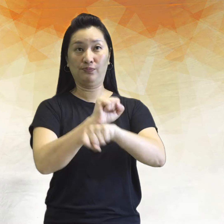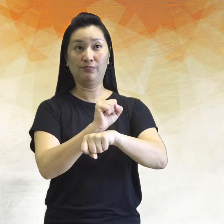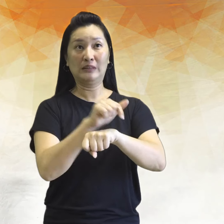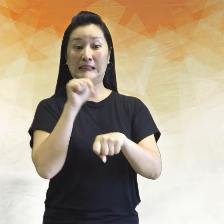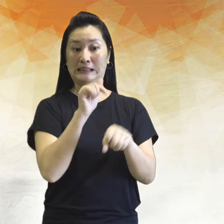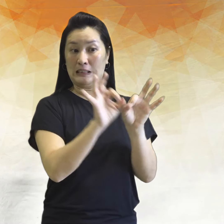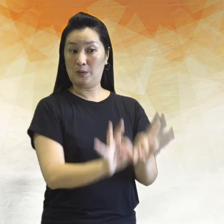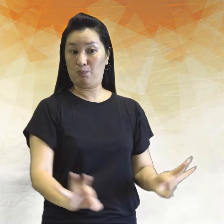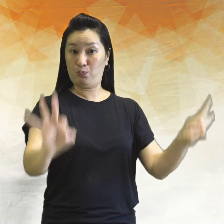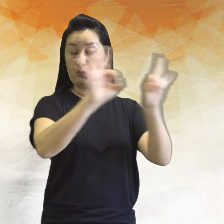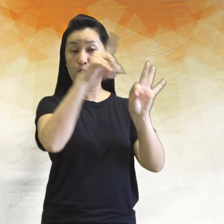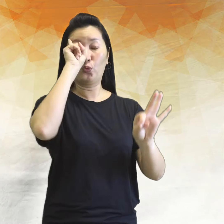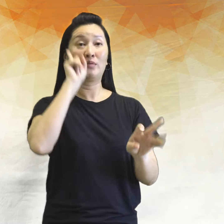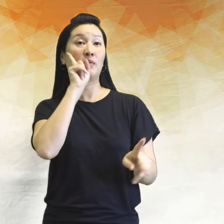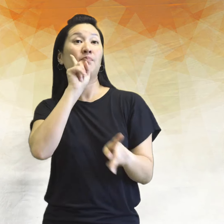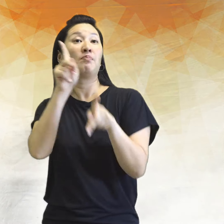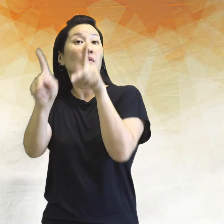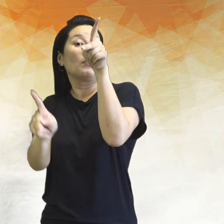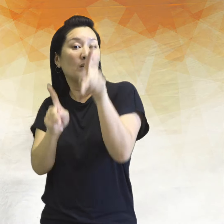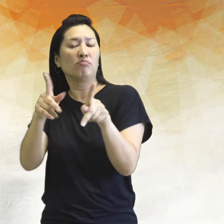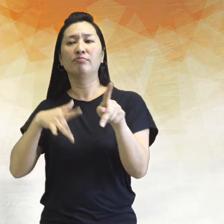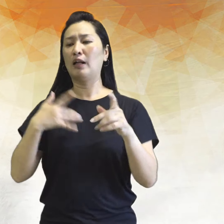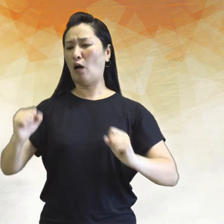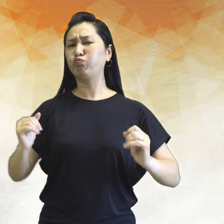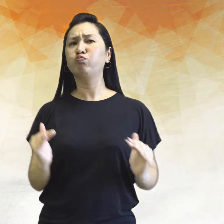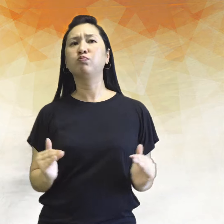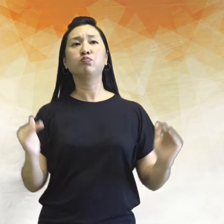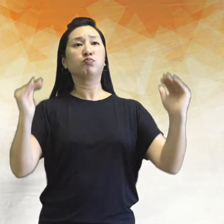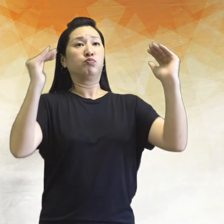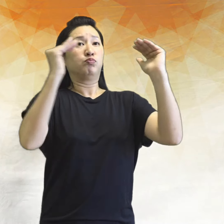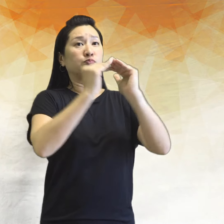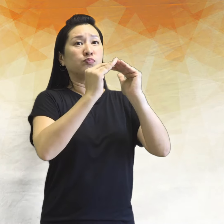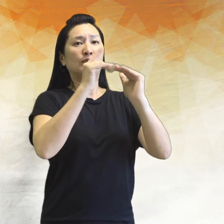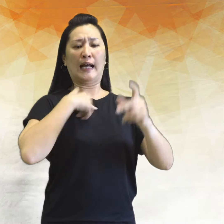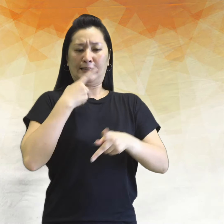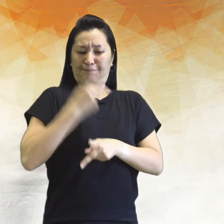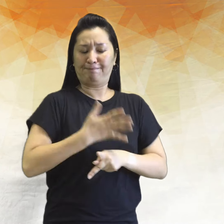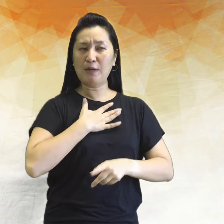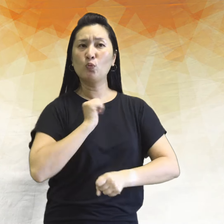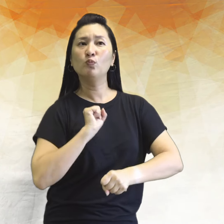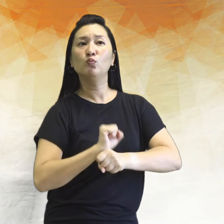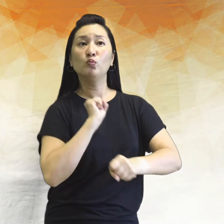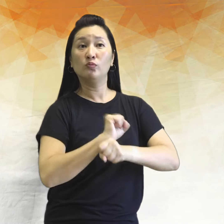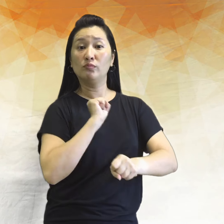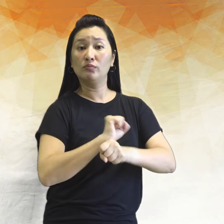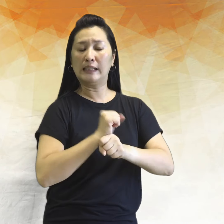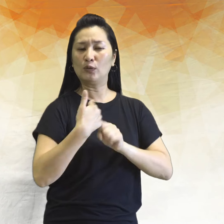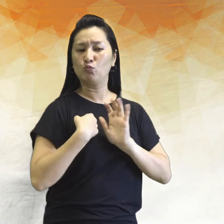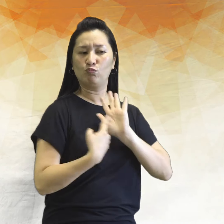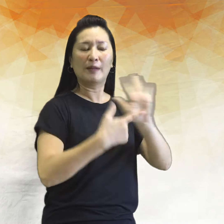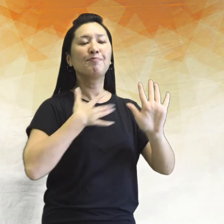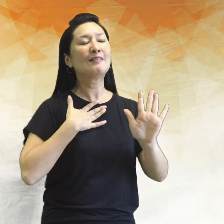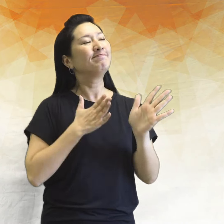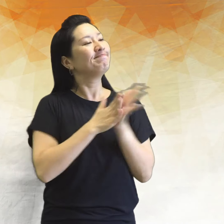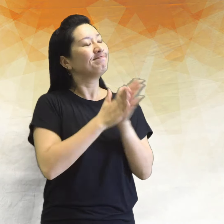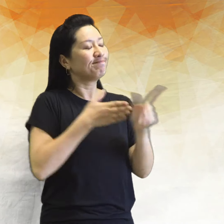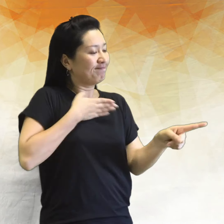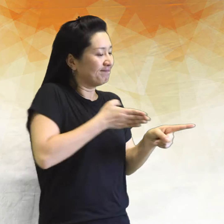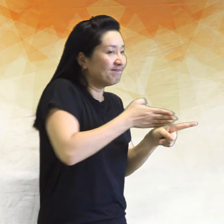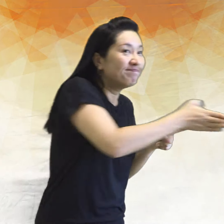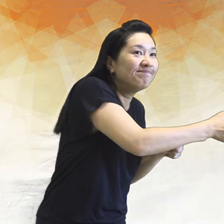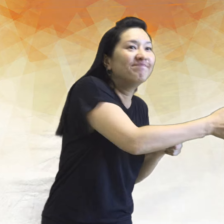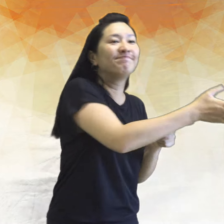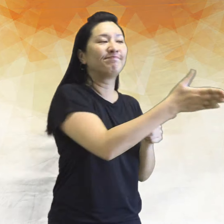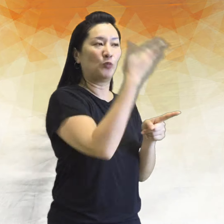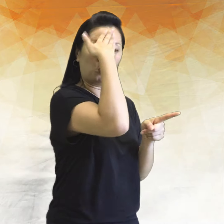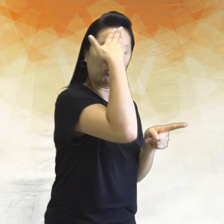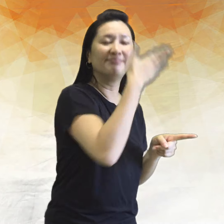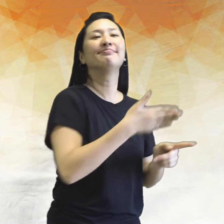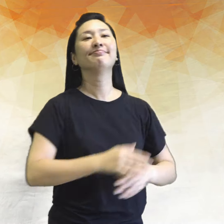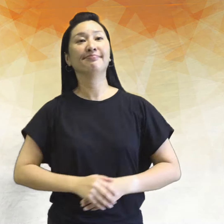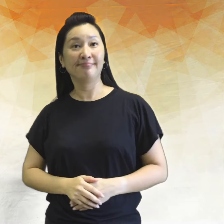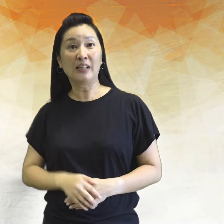It is important for deaf people to equally aspire securing jobs that reflect their interest and competency.